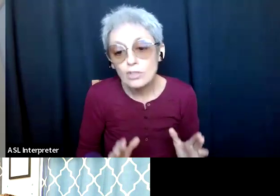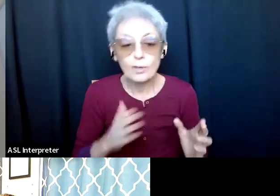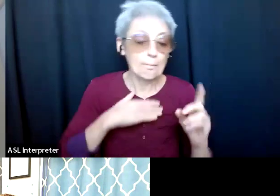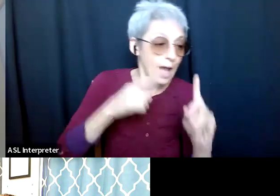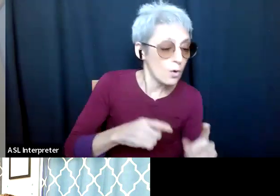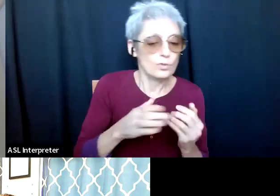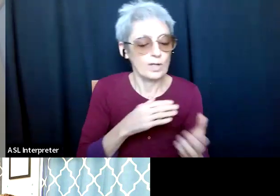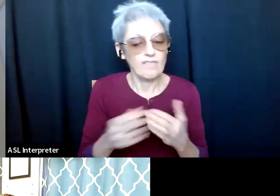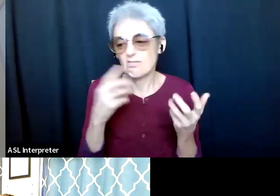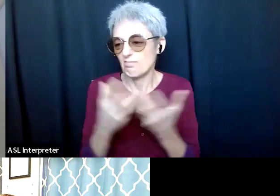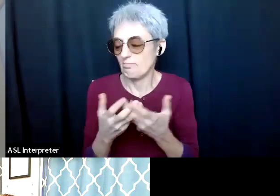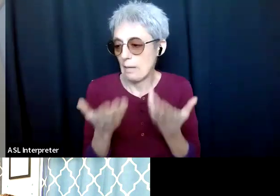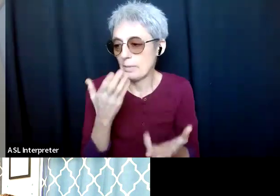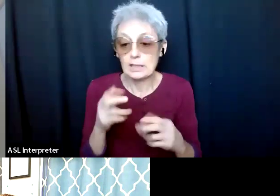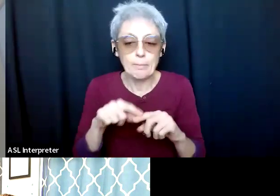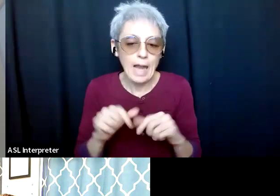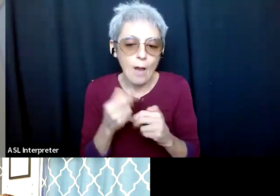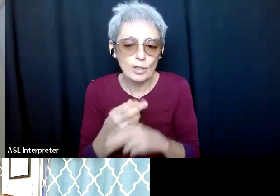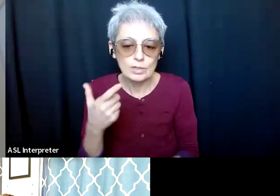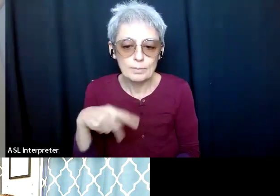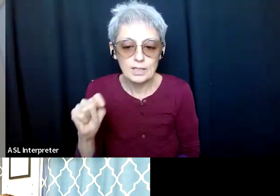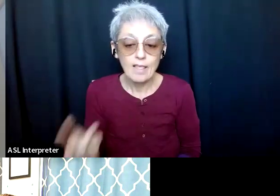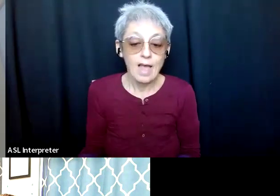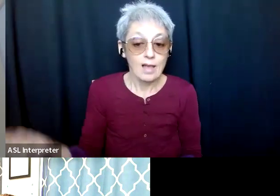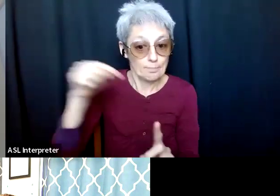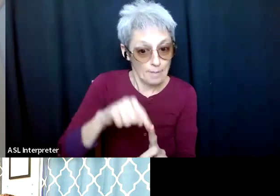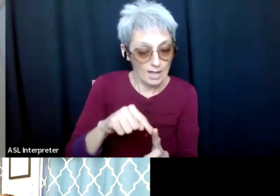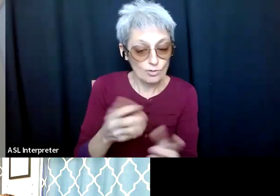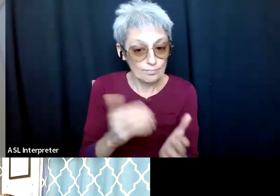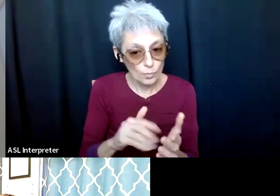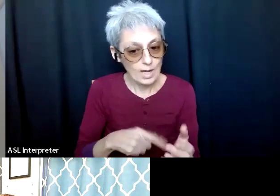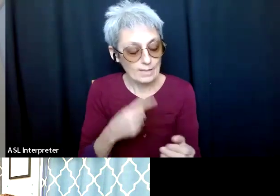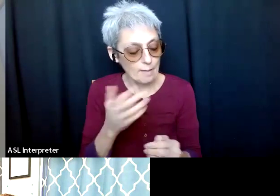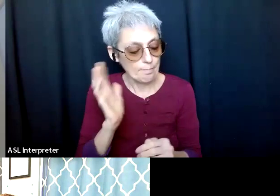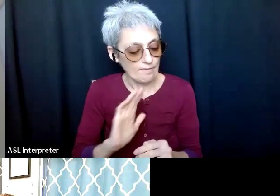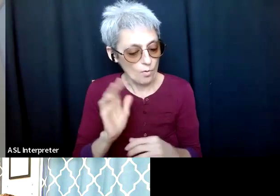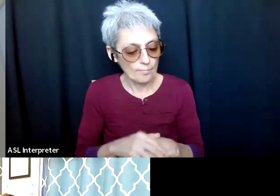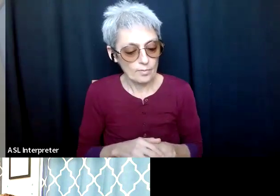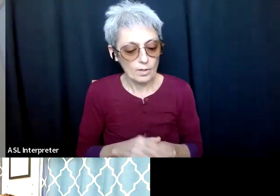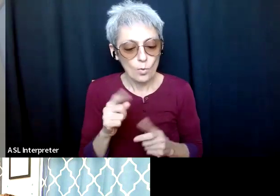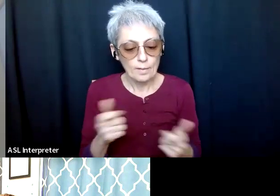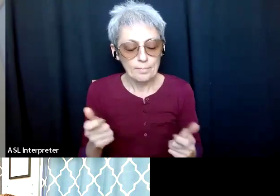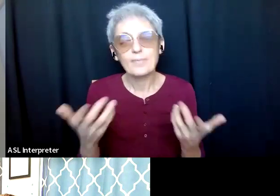are very difficult to separate. Whether attention or distraction has